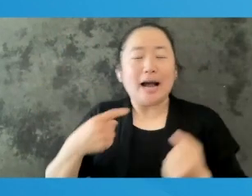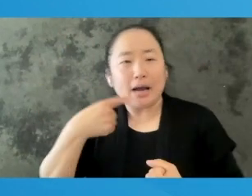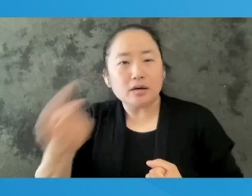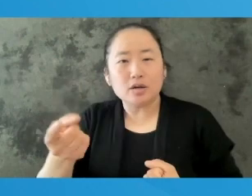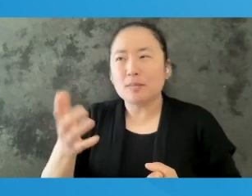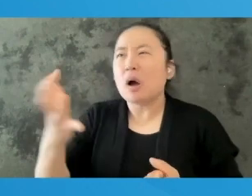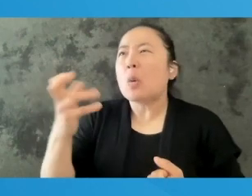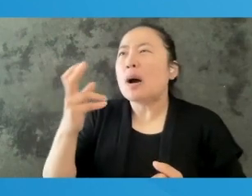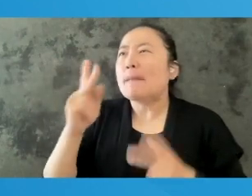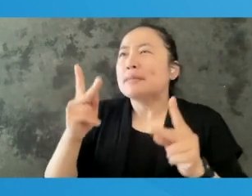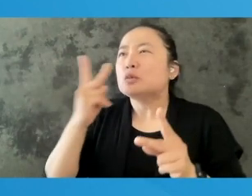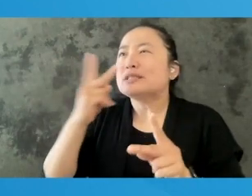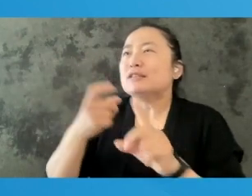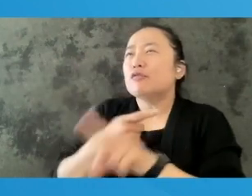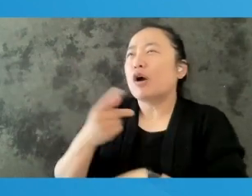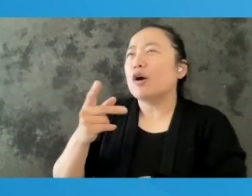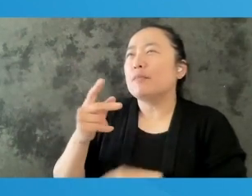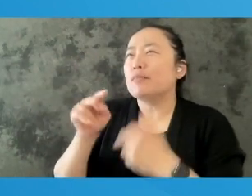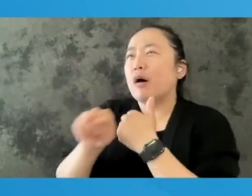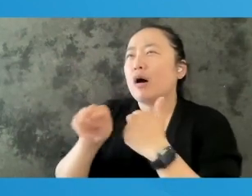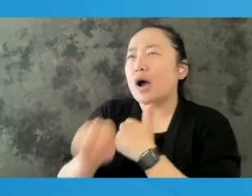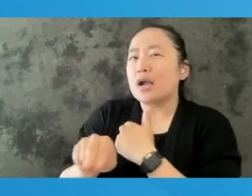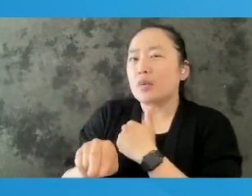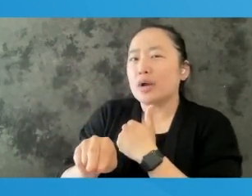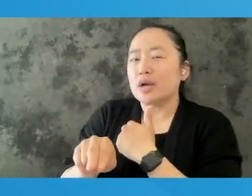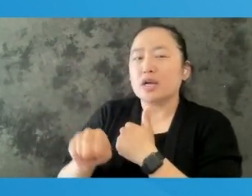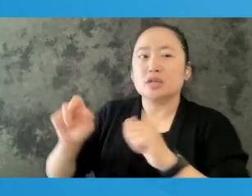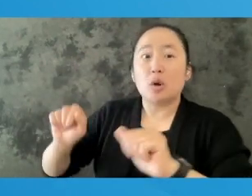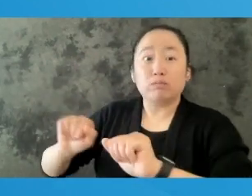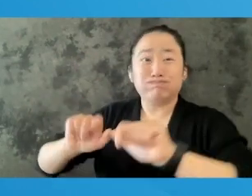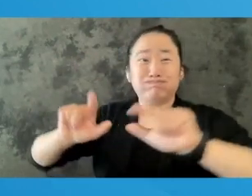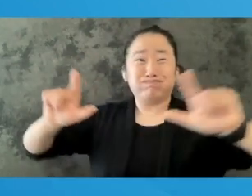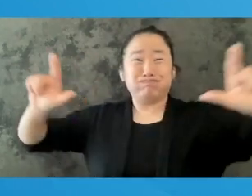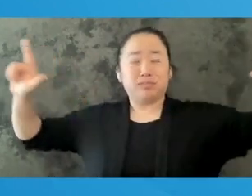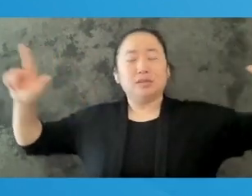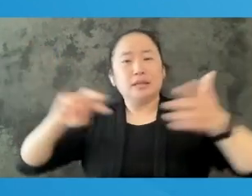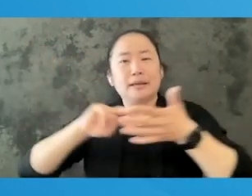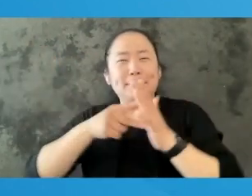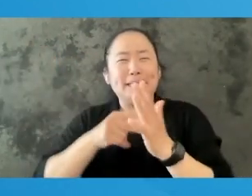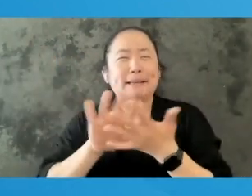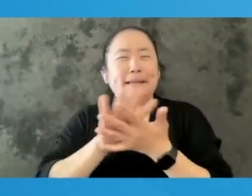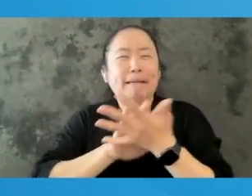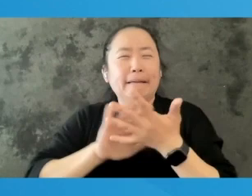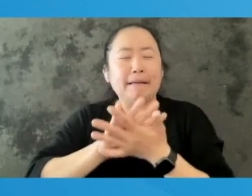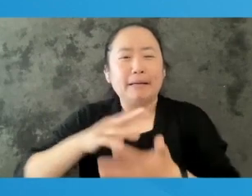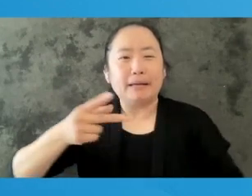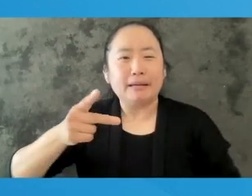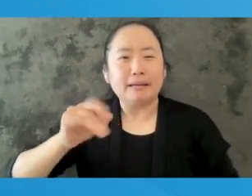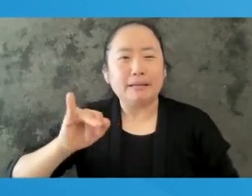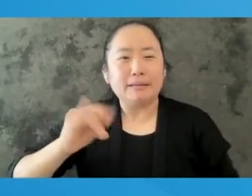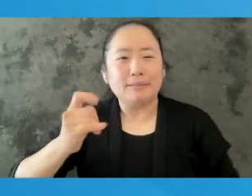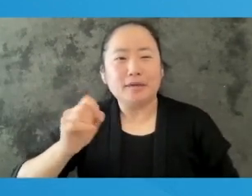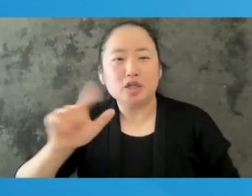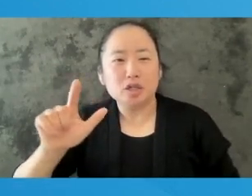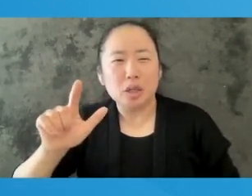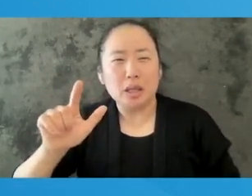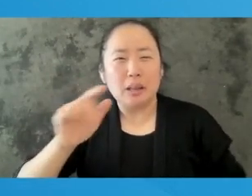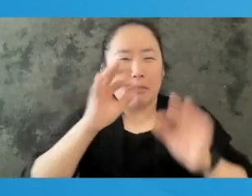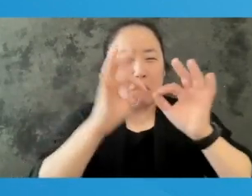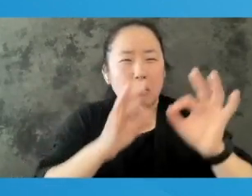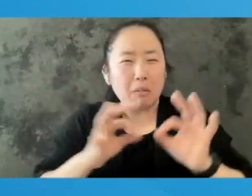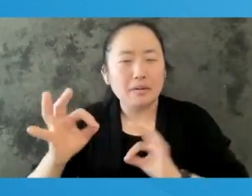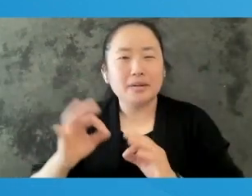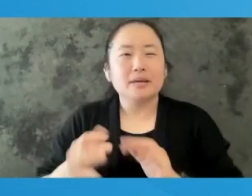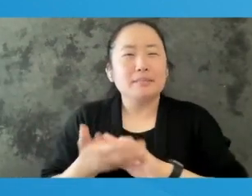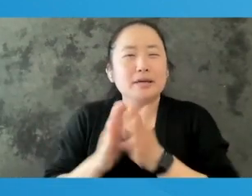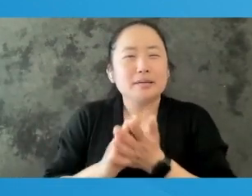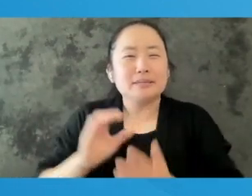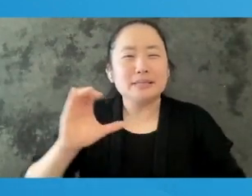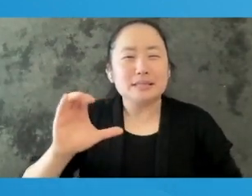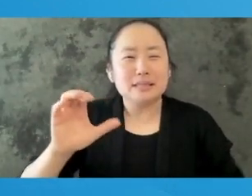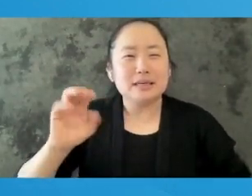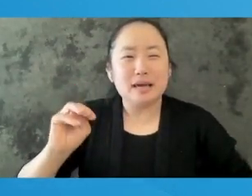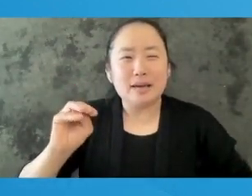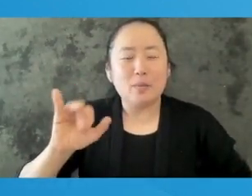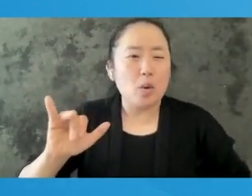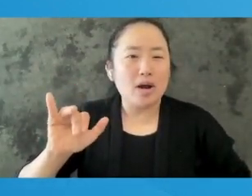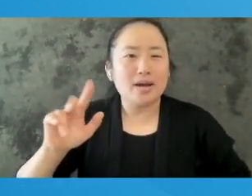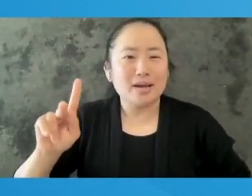So, it became pixelated and it became kind of CYMKed and that was the main layer.